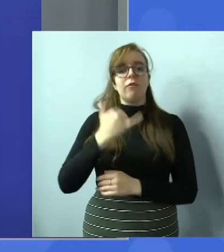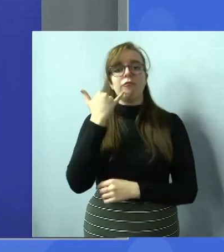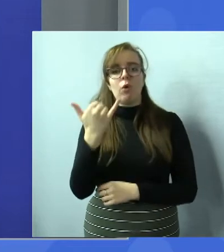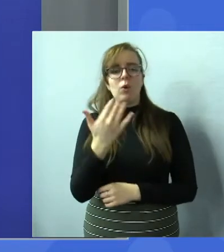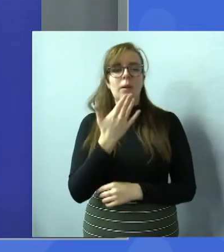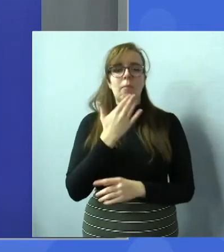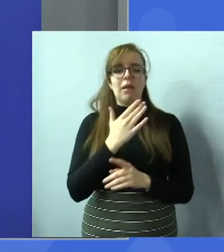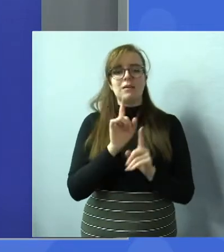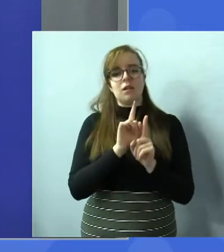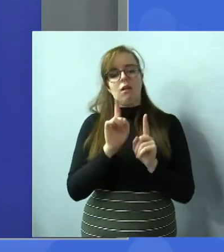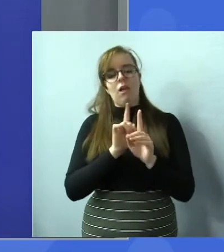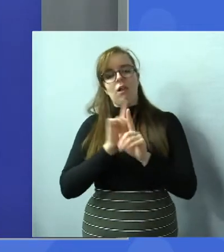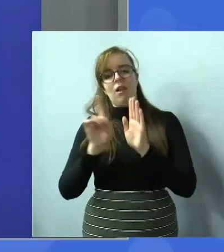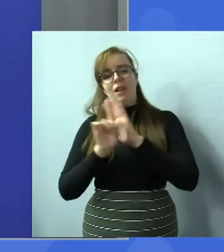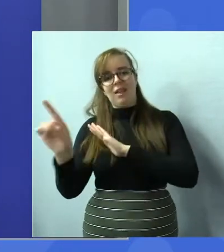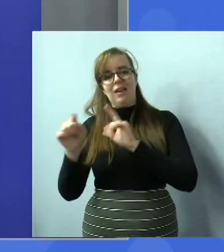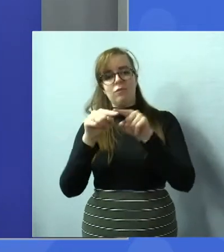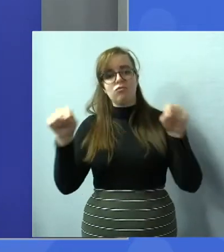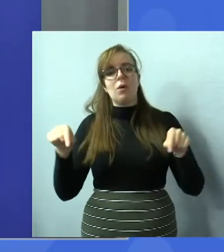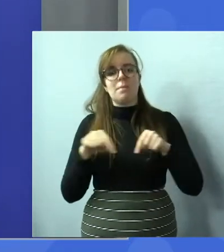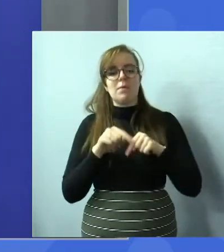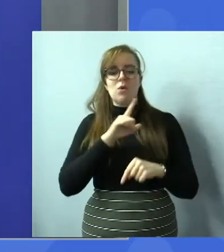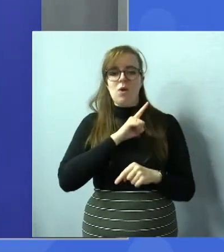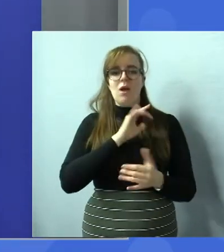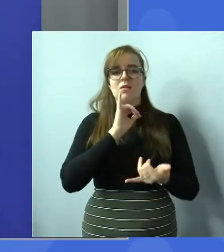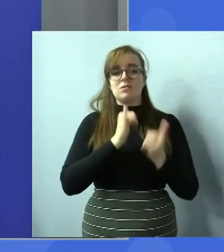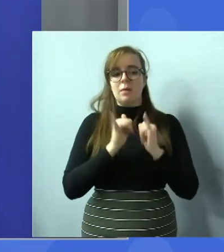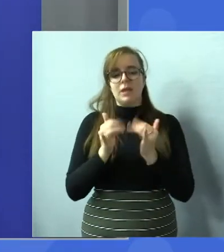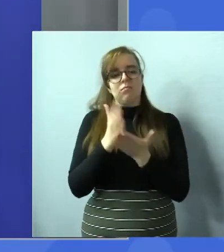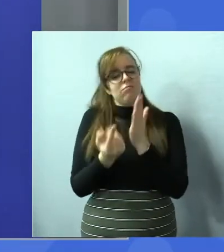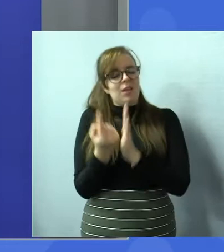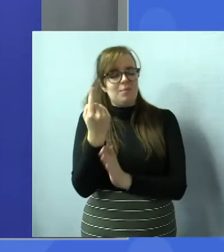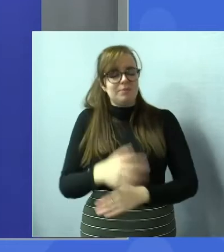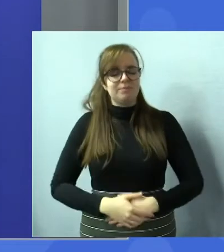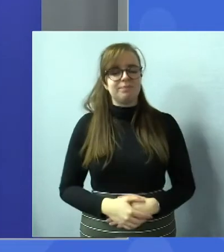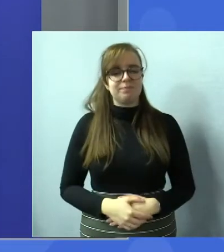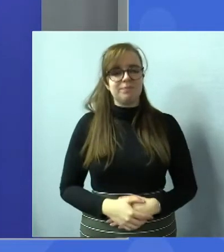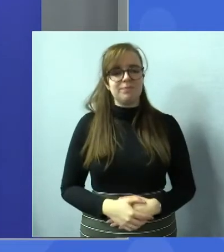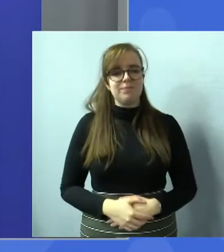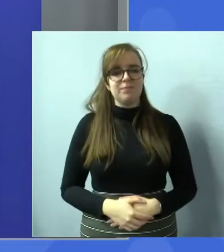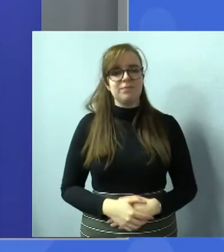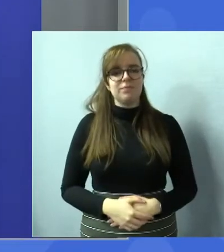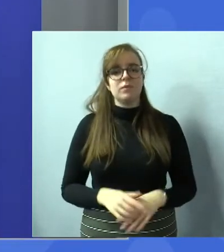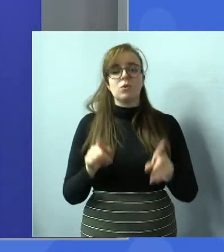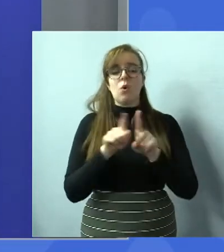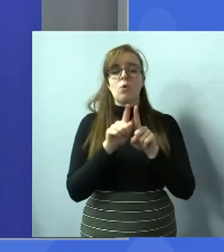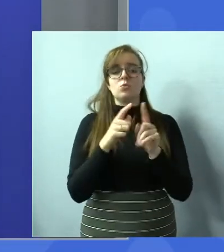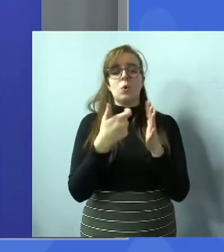step outside the room to do that because of course sometimes that that doesn't need to happen also Kate has mentioned that the media are here today